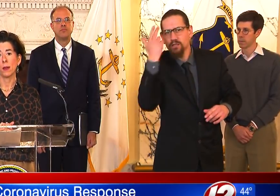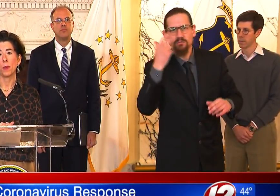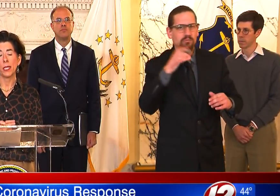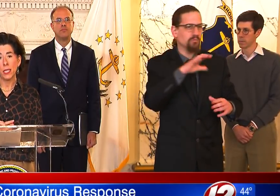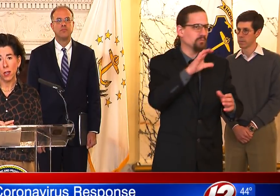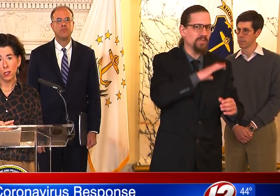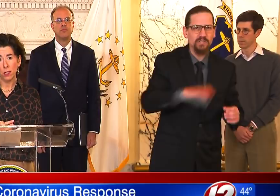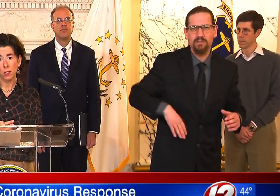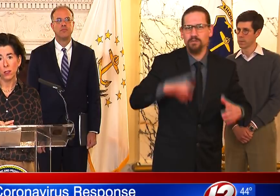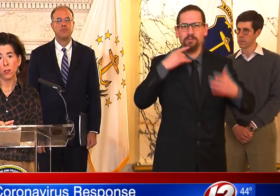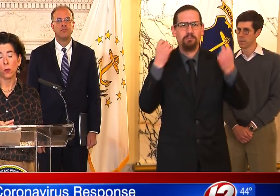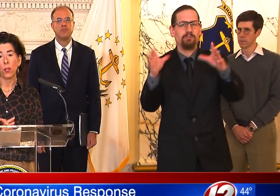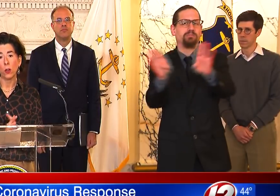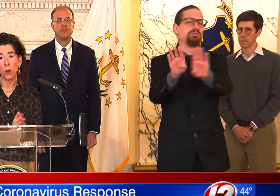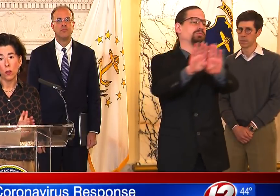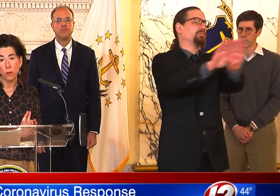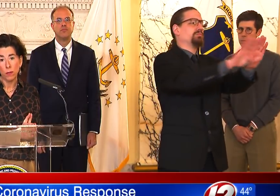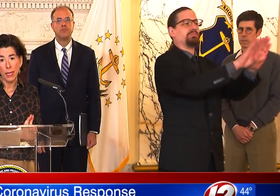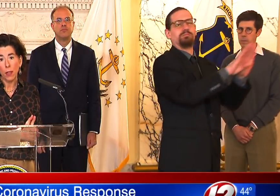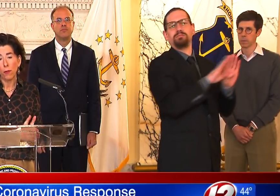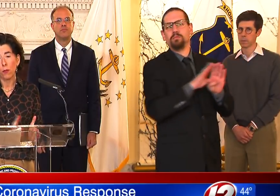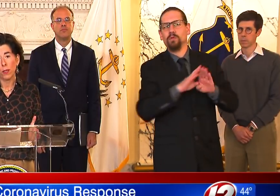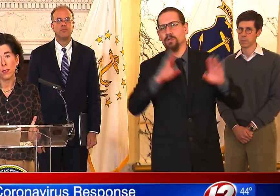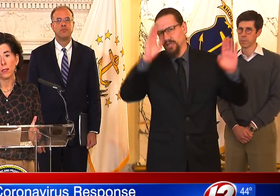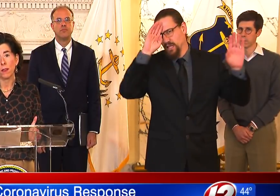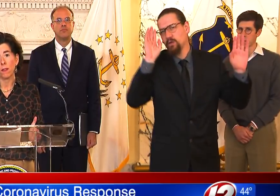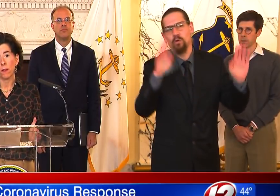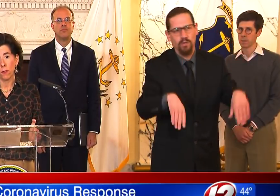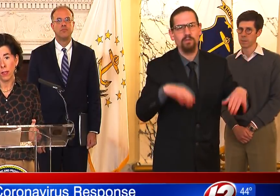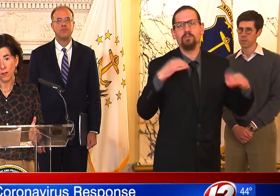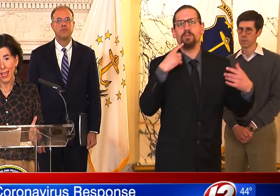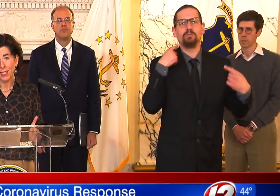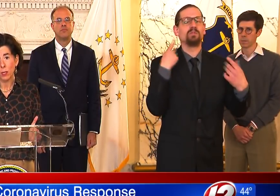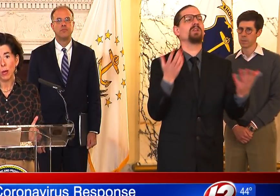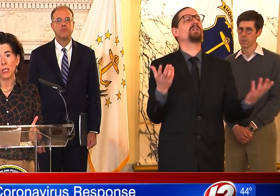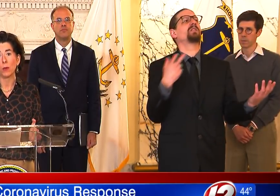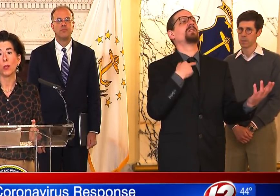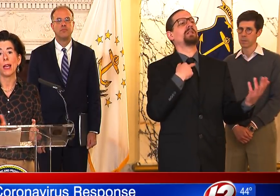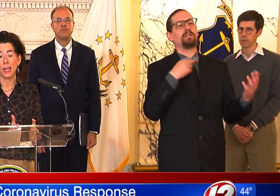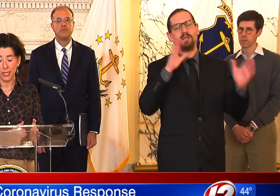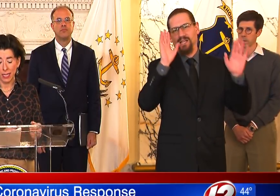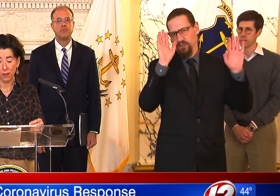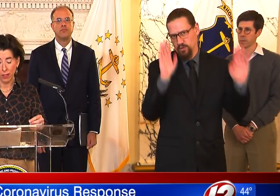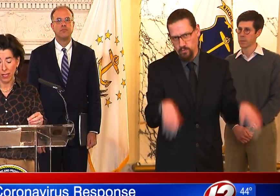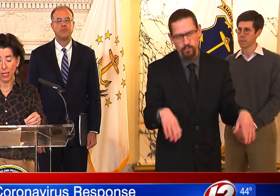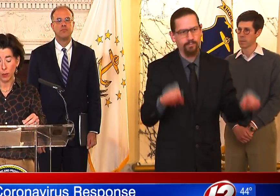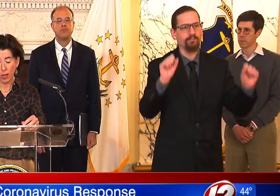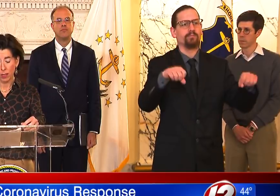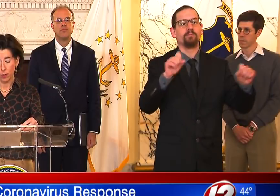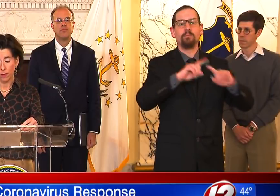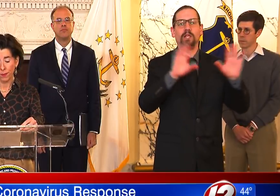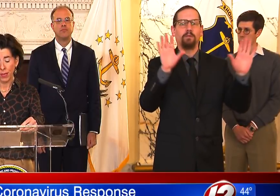CLOSED. IT IS HARD AND I WISH IT DID NOT HAVE TO BE THAT WAY.